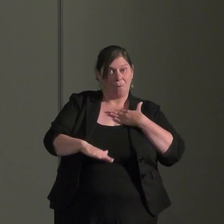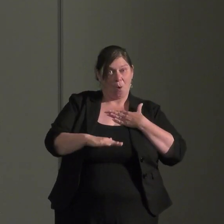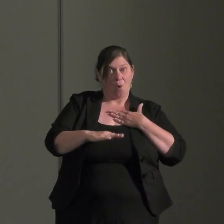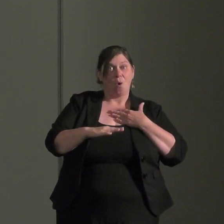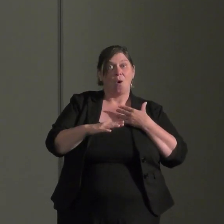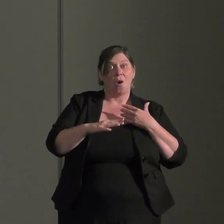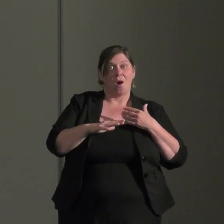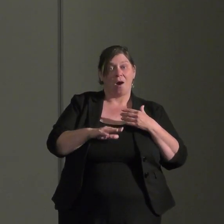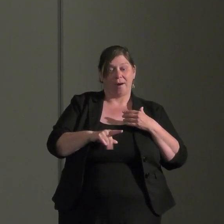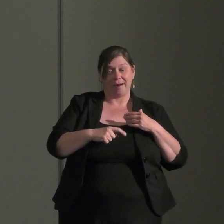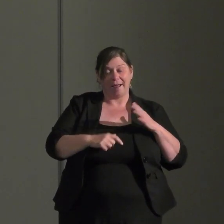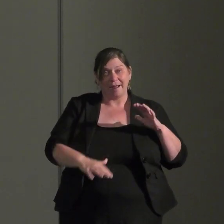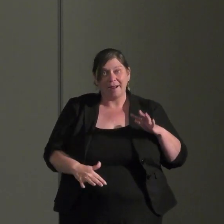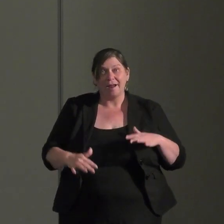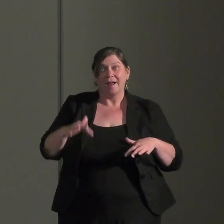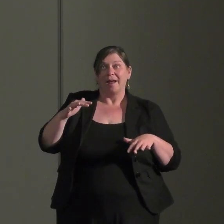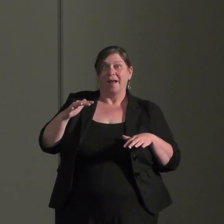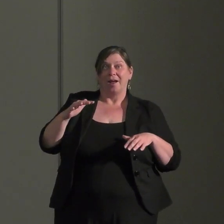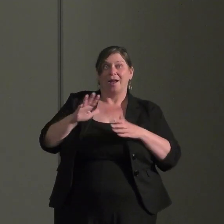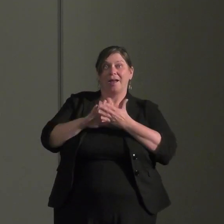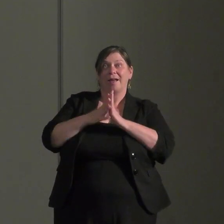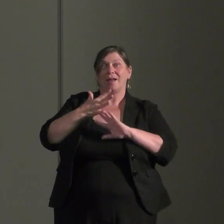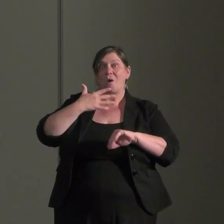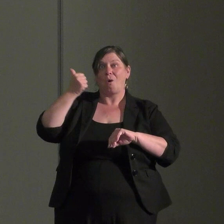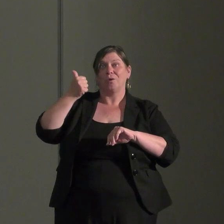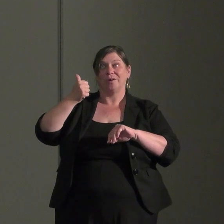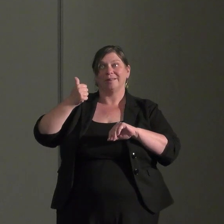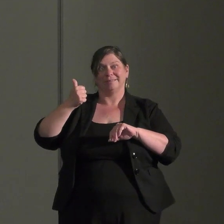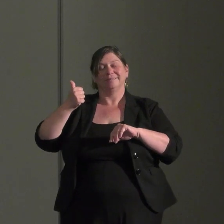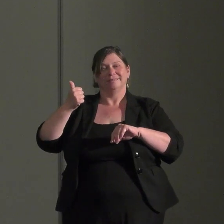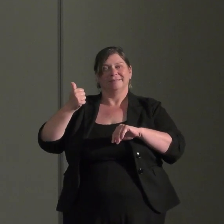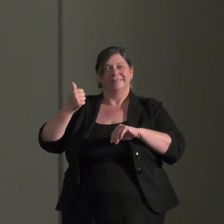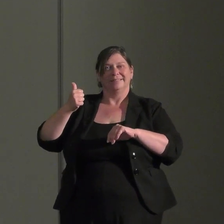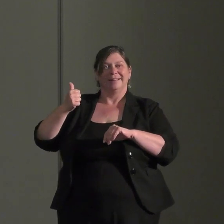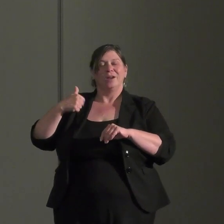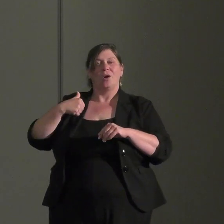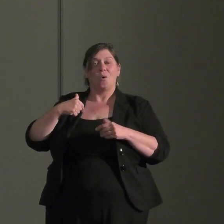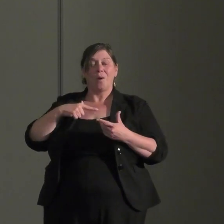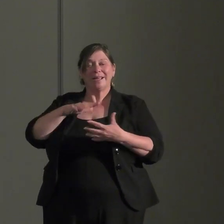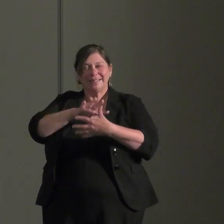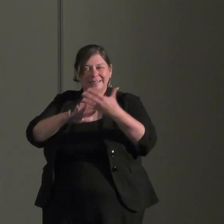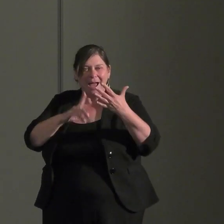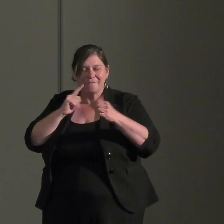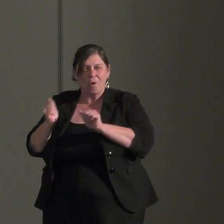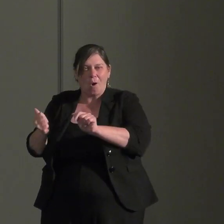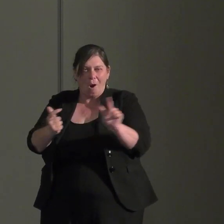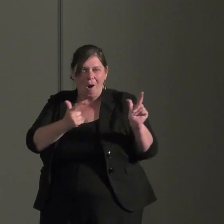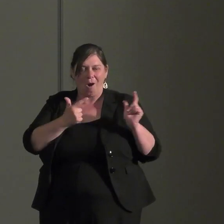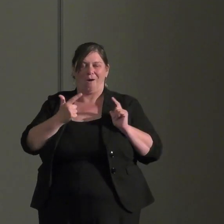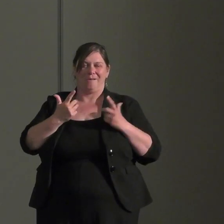old in is different bodies. We design for everybody, we can all rest assure that when